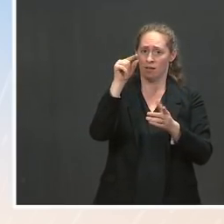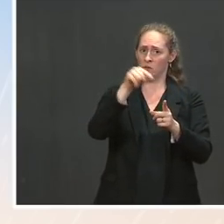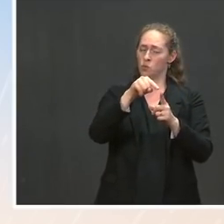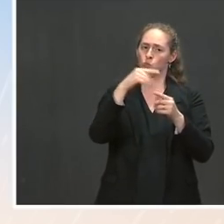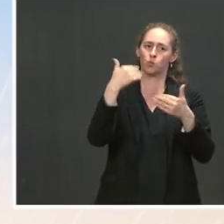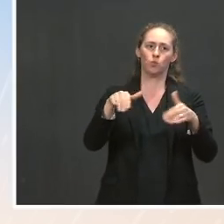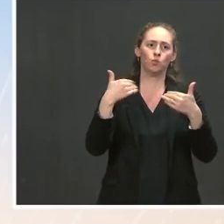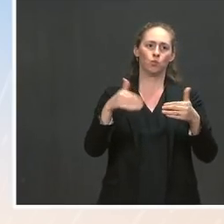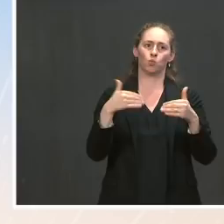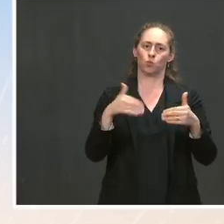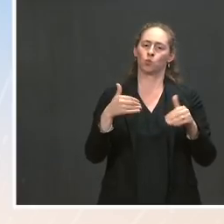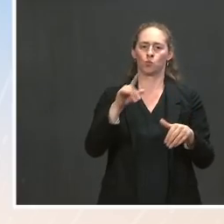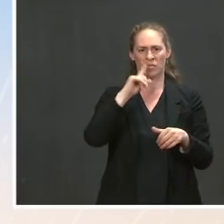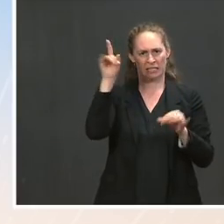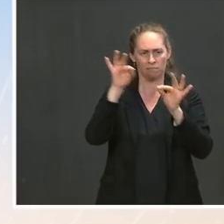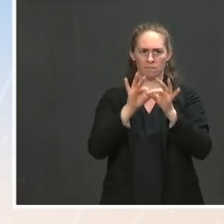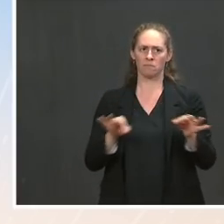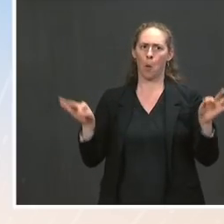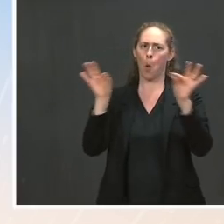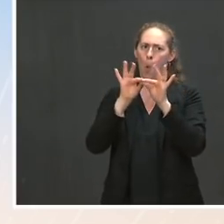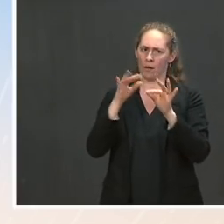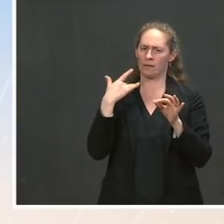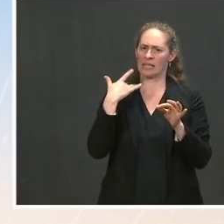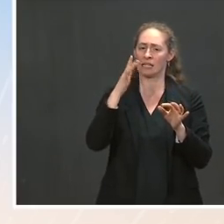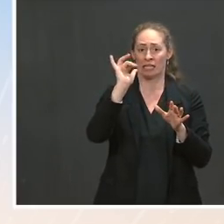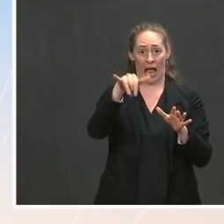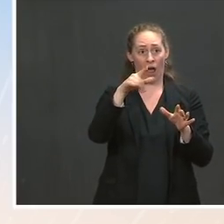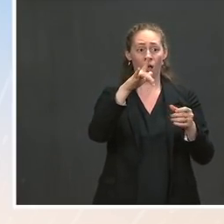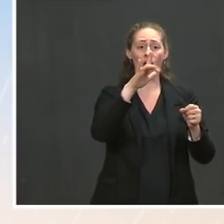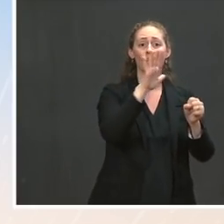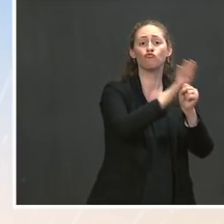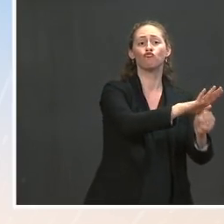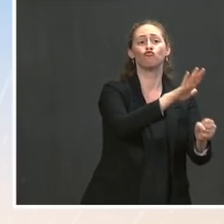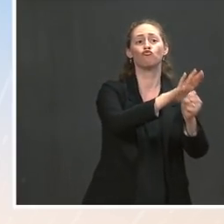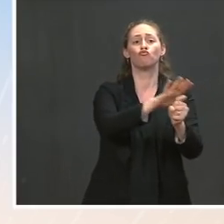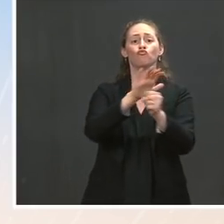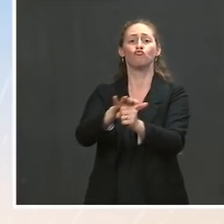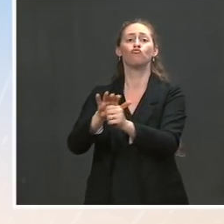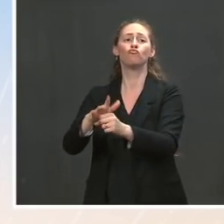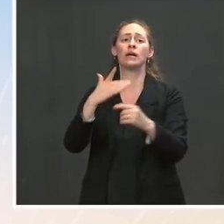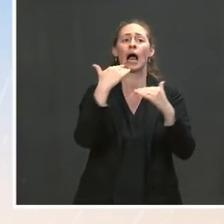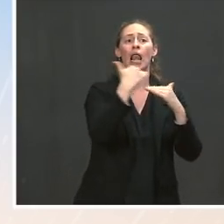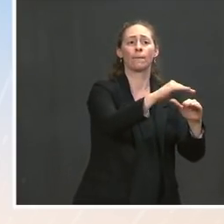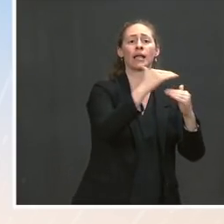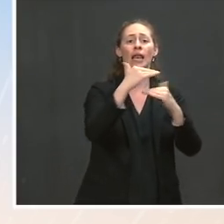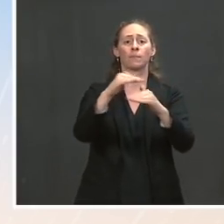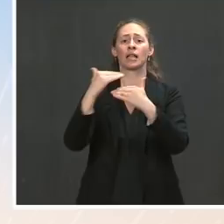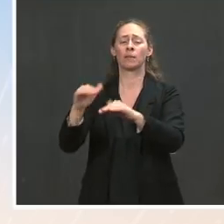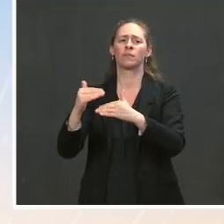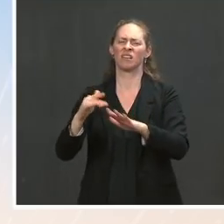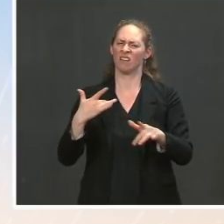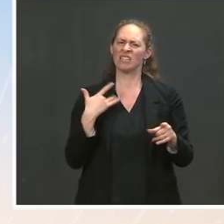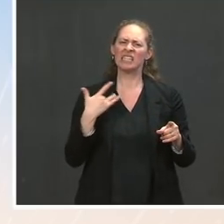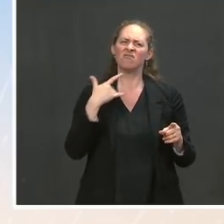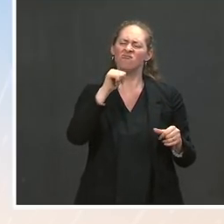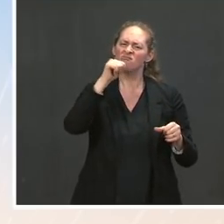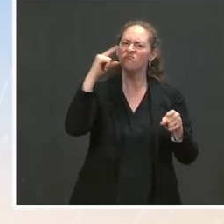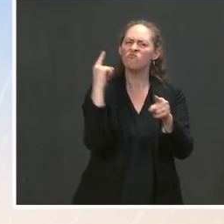making it harder to vote, is un-American. It is something that should not be a part of society in any regard.